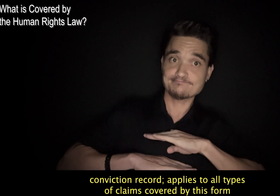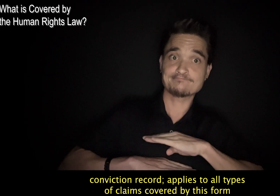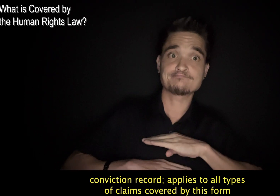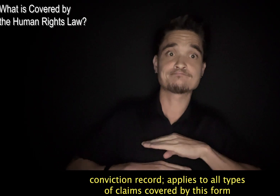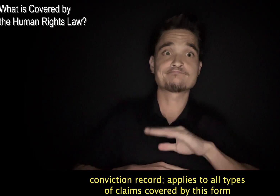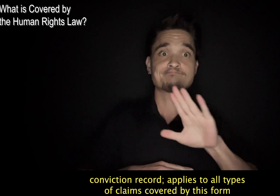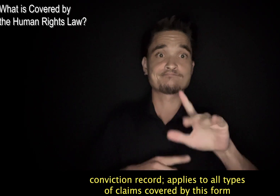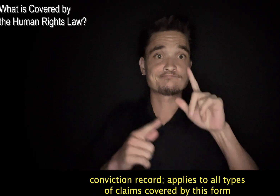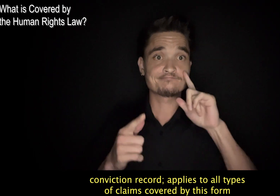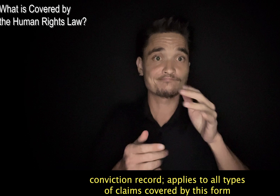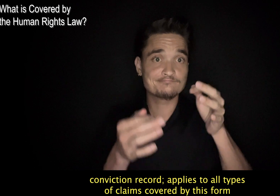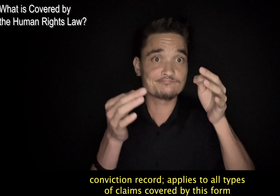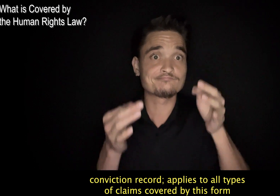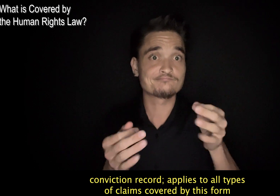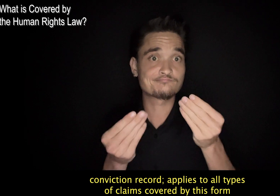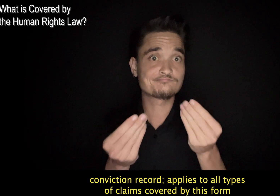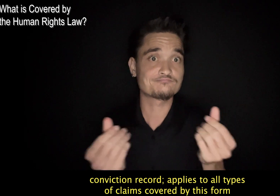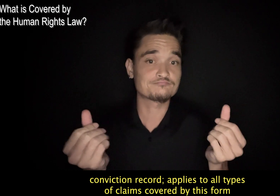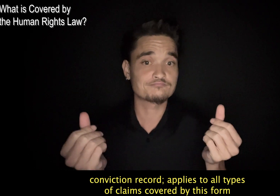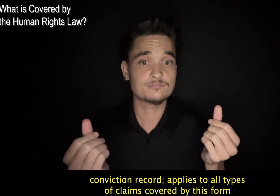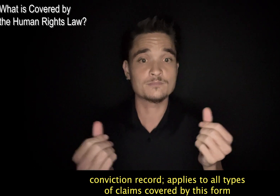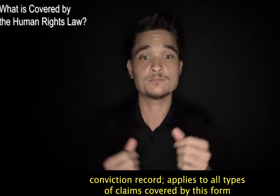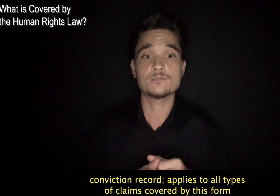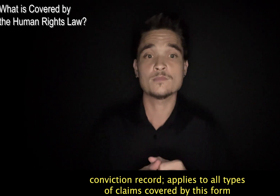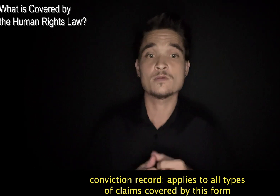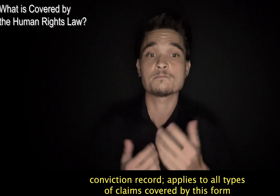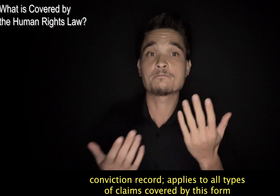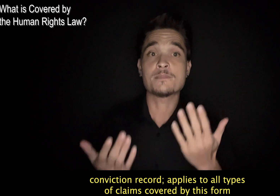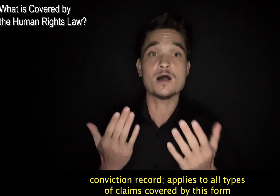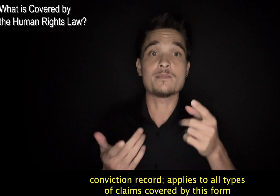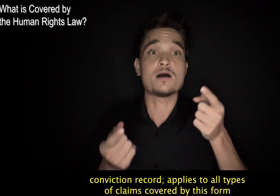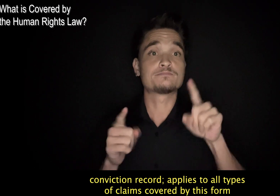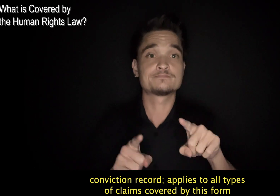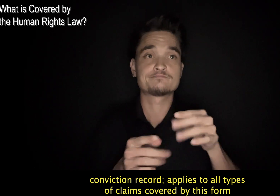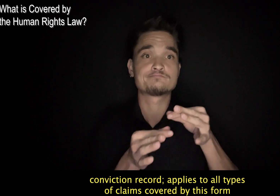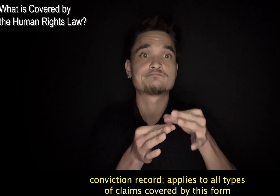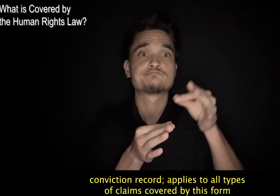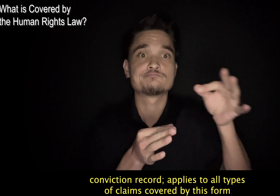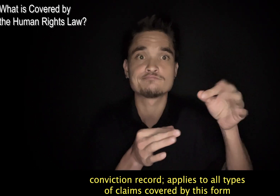conviction record; applies to all types of claims covered by this form